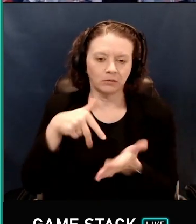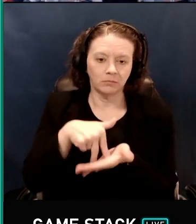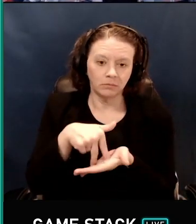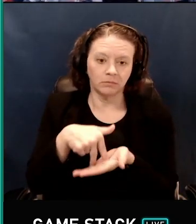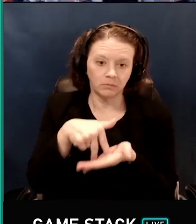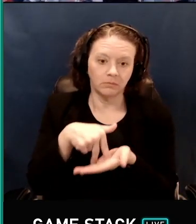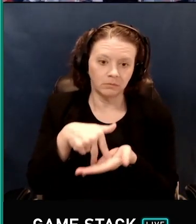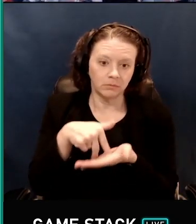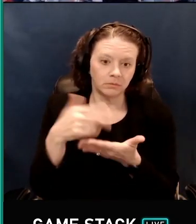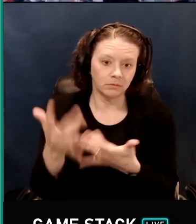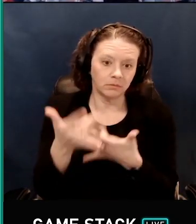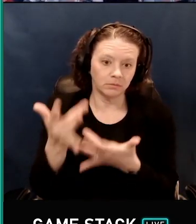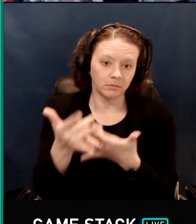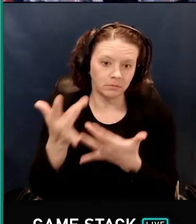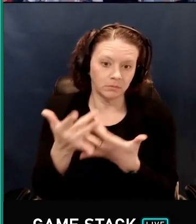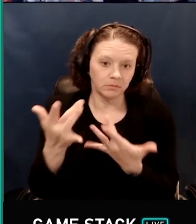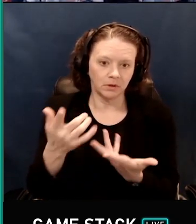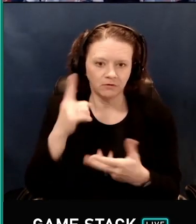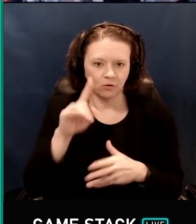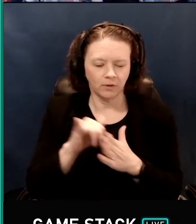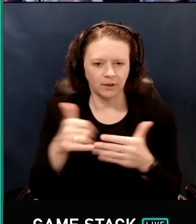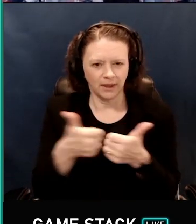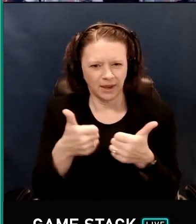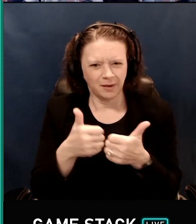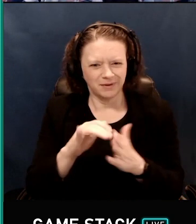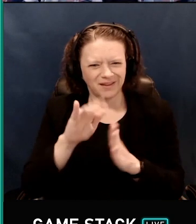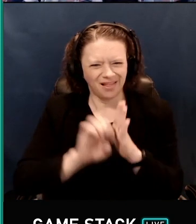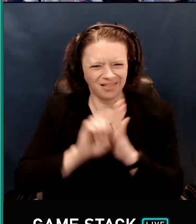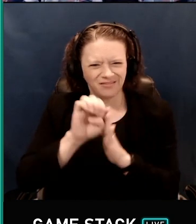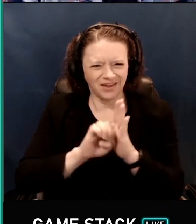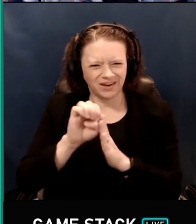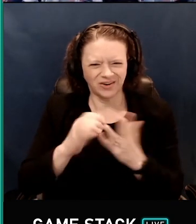Again, not a very good experience. And so we've got to ask ourselves,